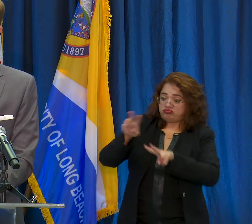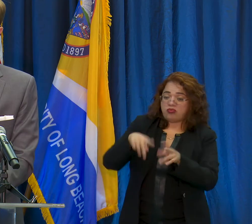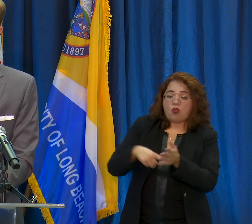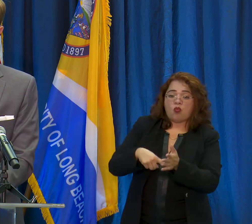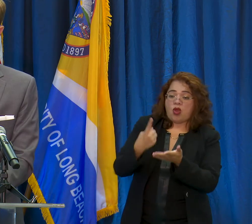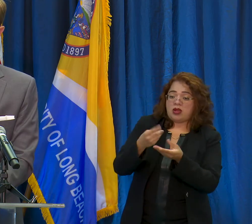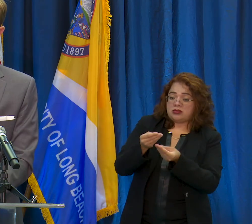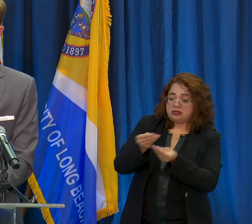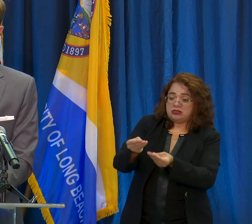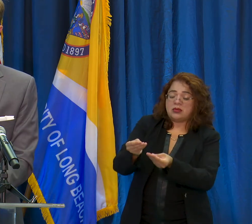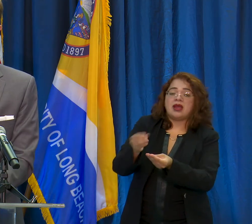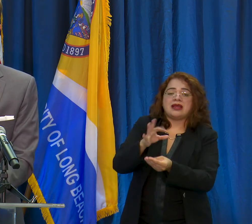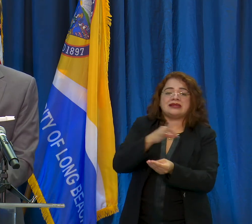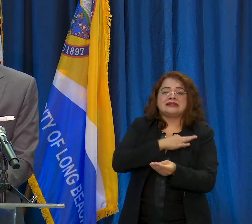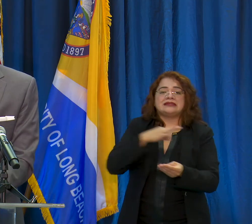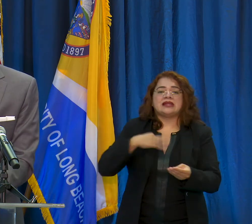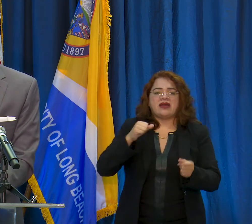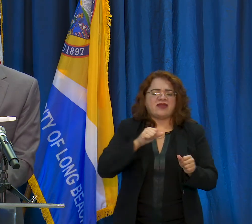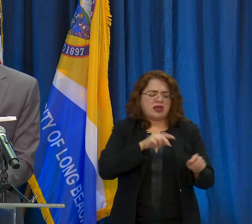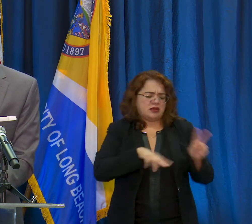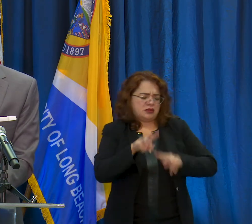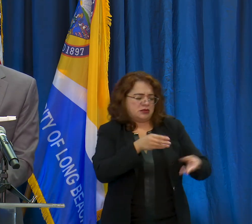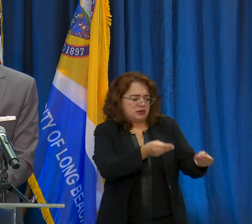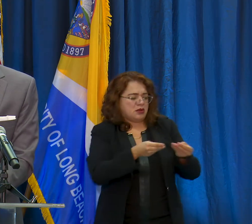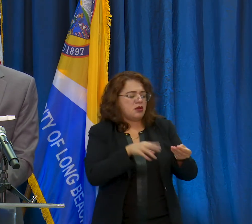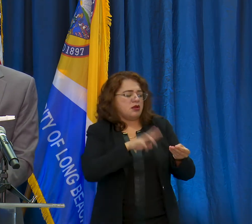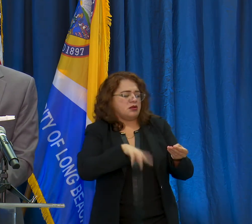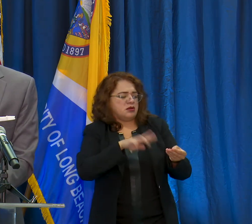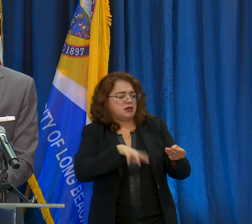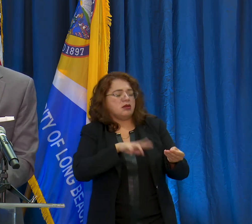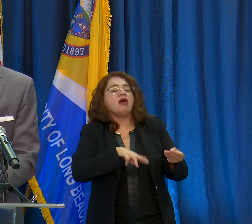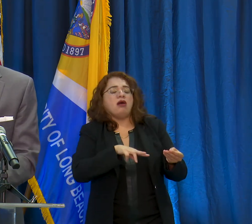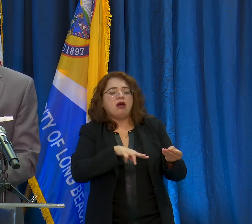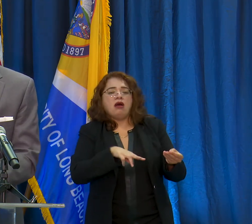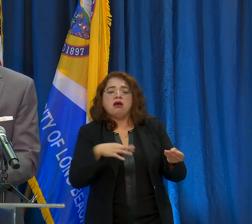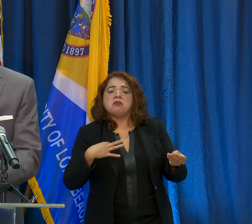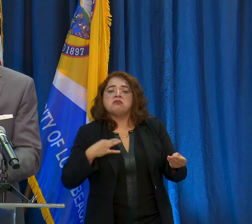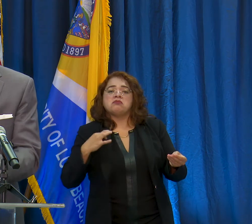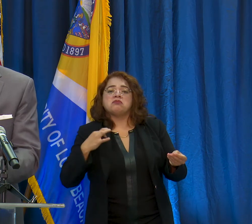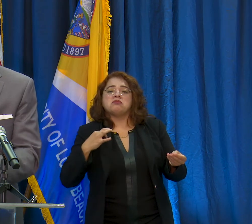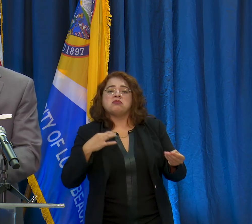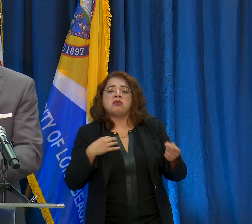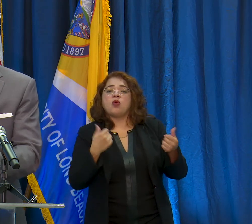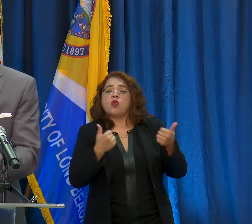and then staff could evaluate whether they were eligible for 1, 2 or maybe